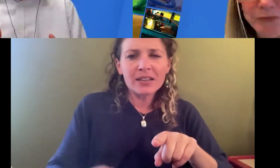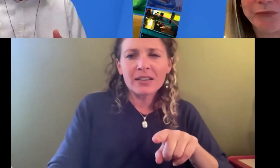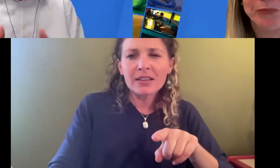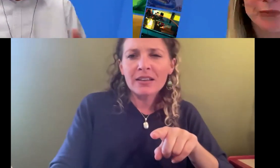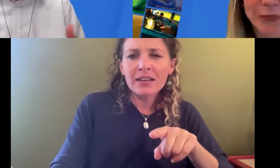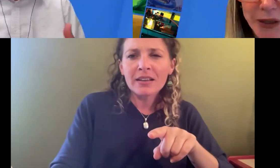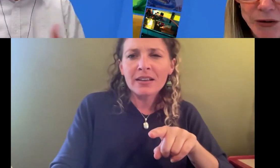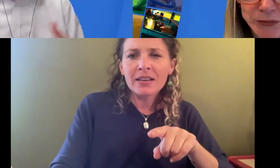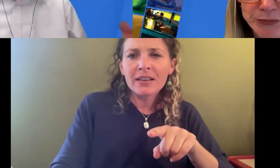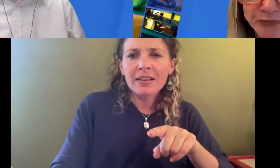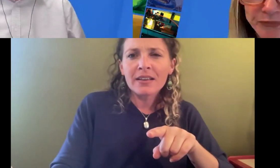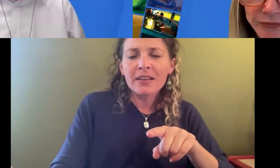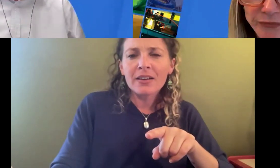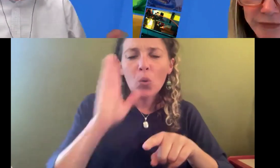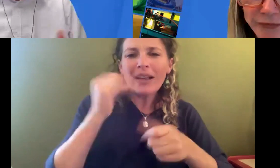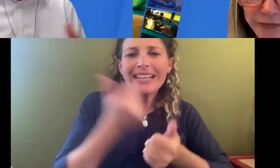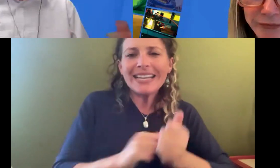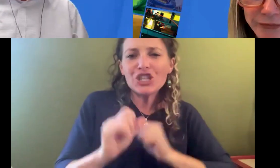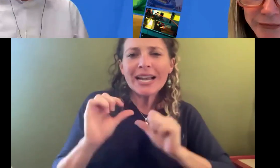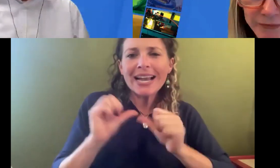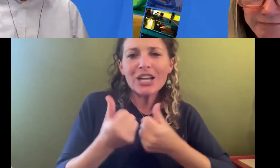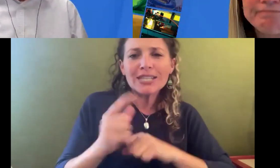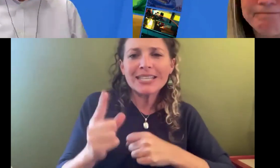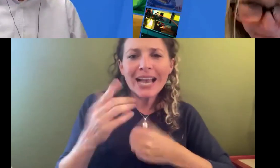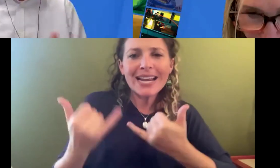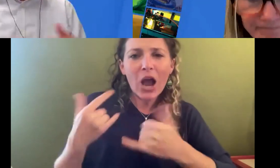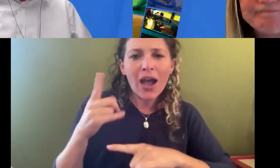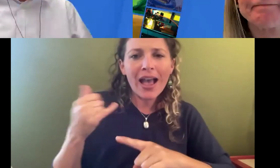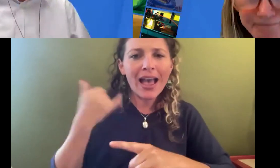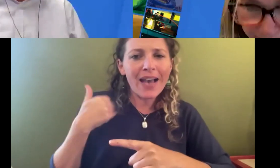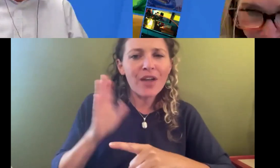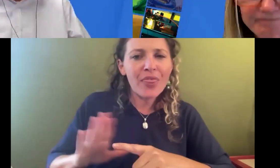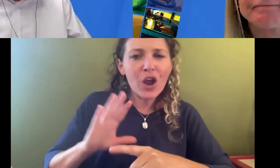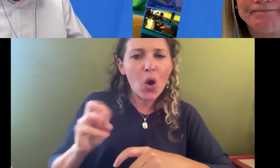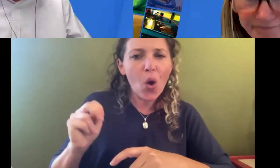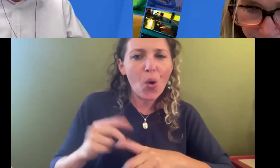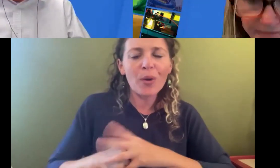Will each agency now have to have their own terms and conditions document like NSF has done today?